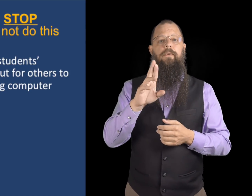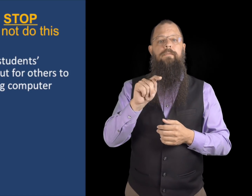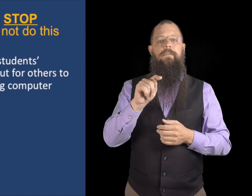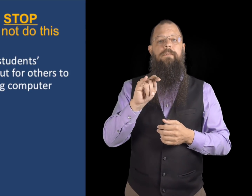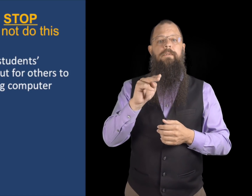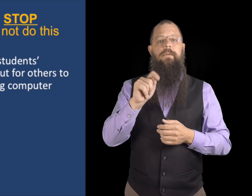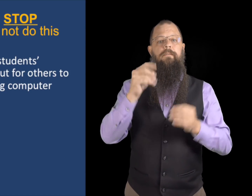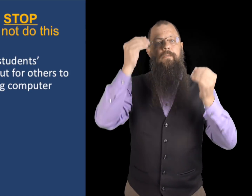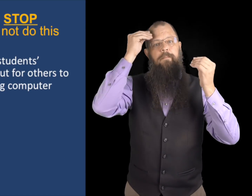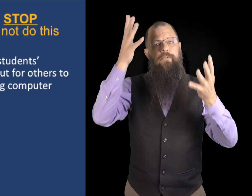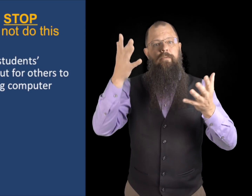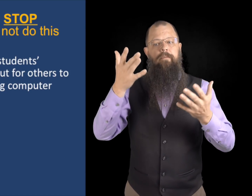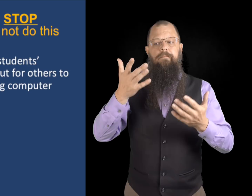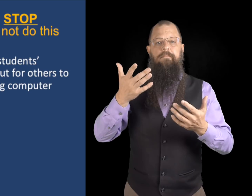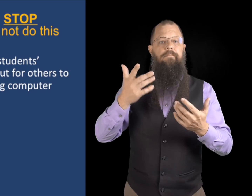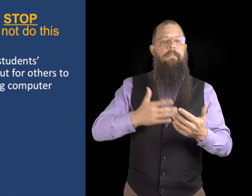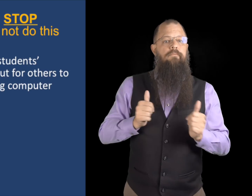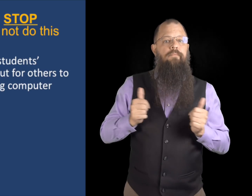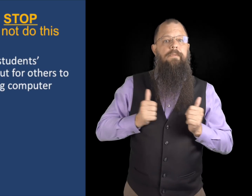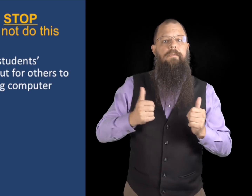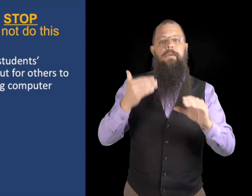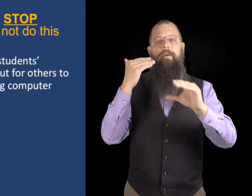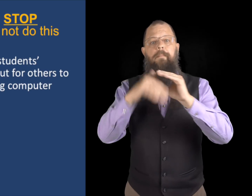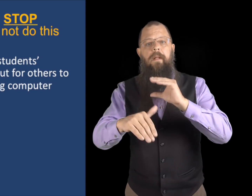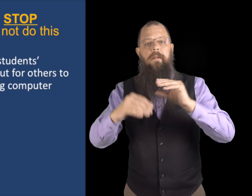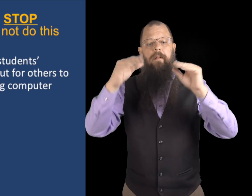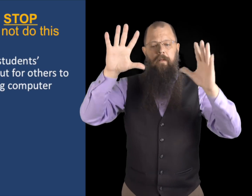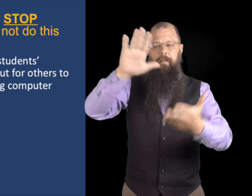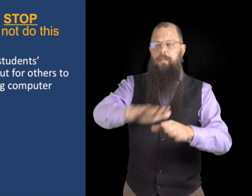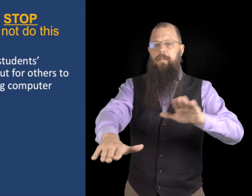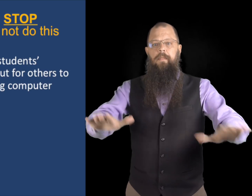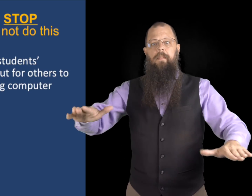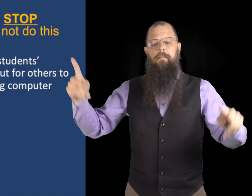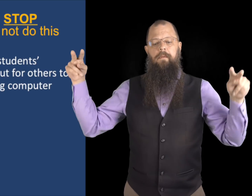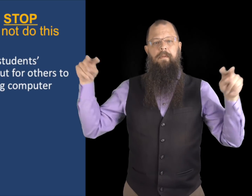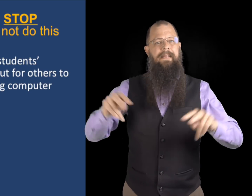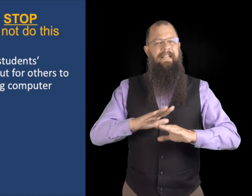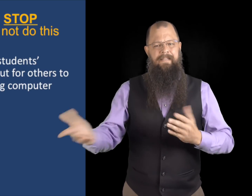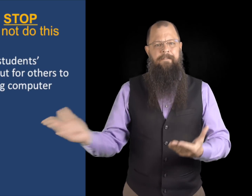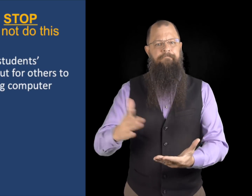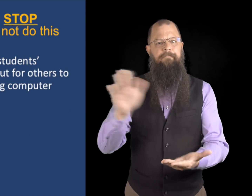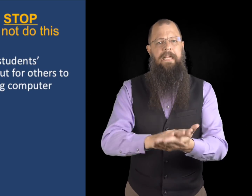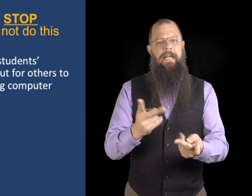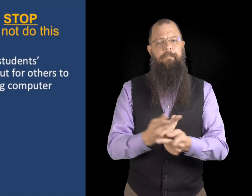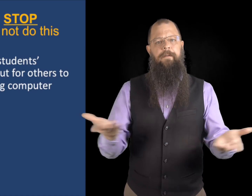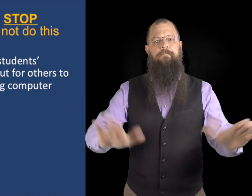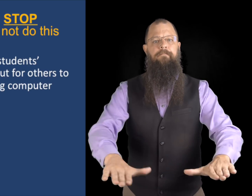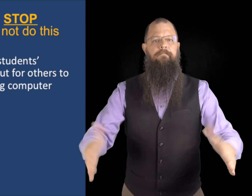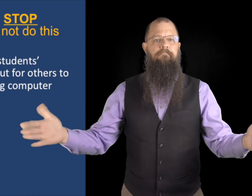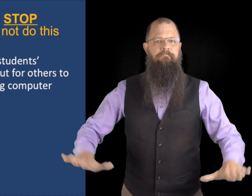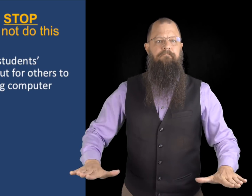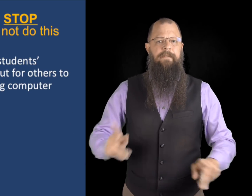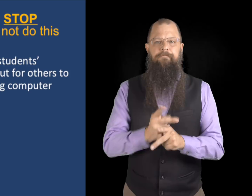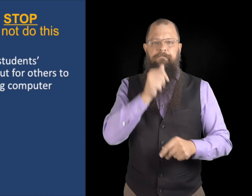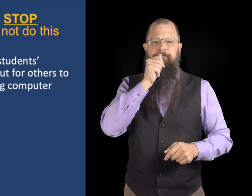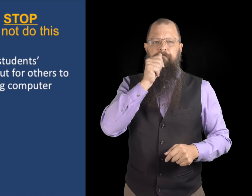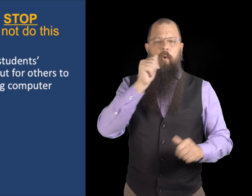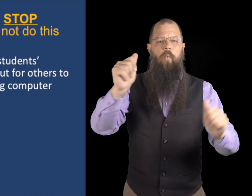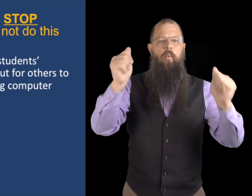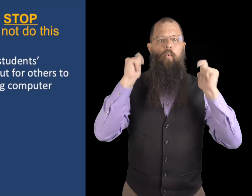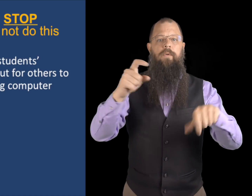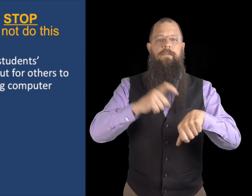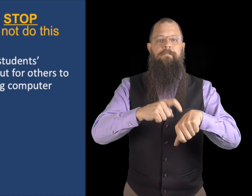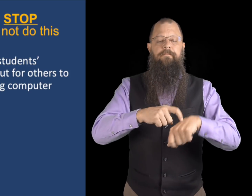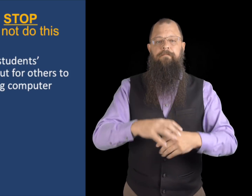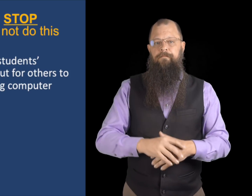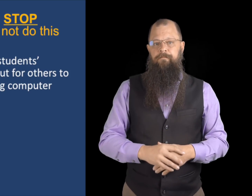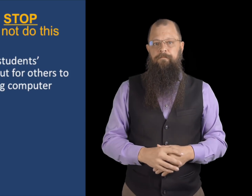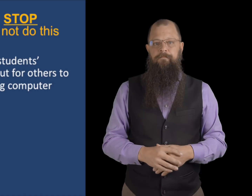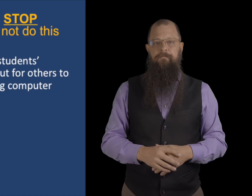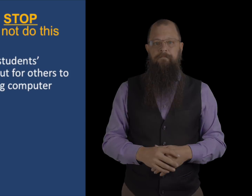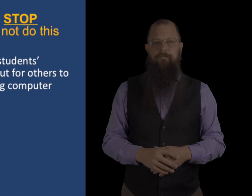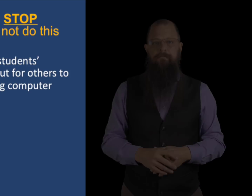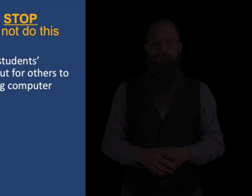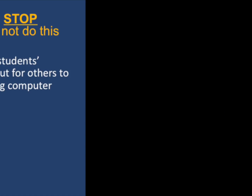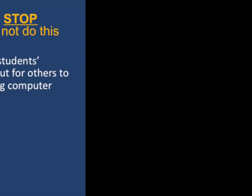papers, post-its, address, email, grades. Keep all information private at all times.